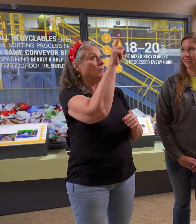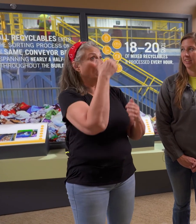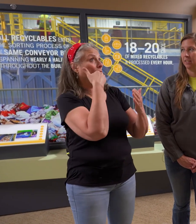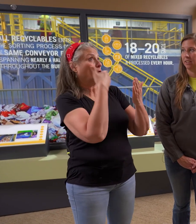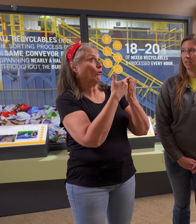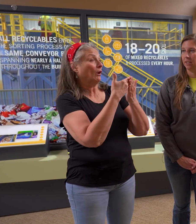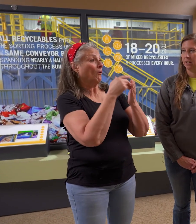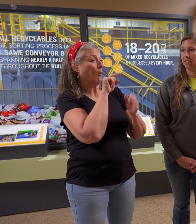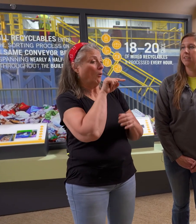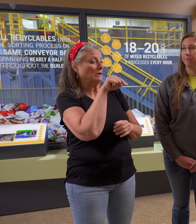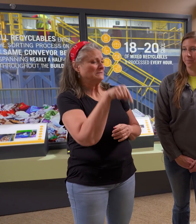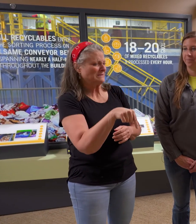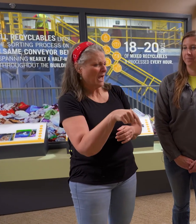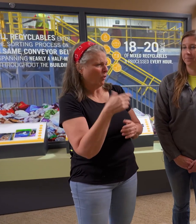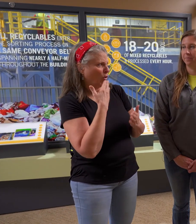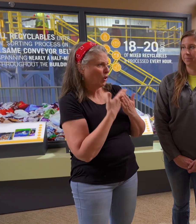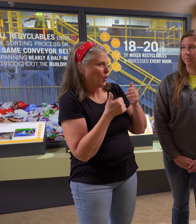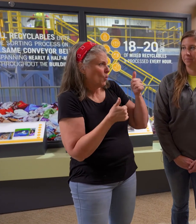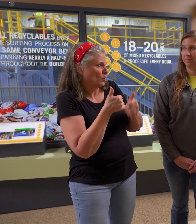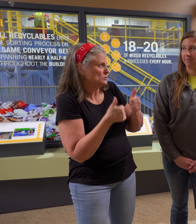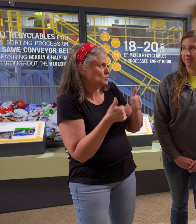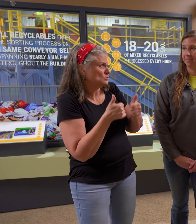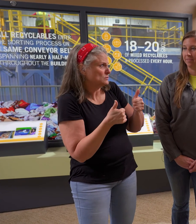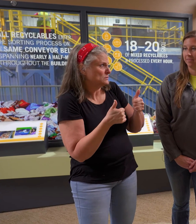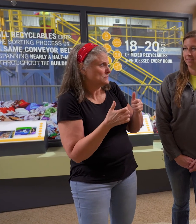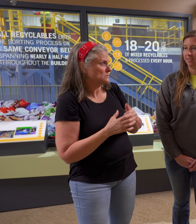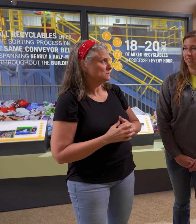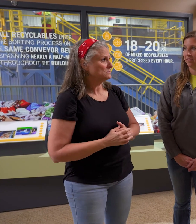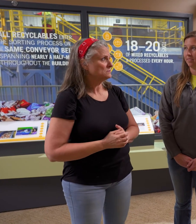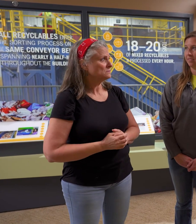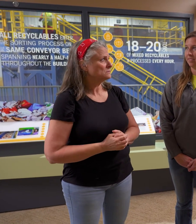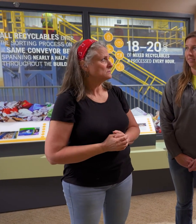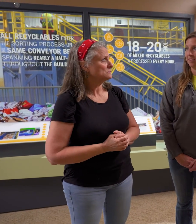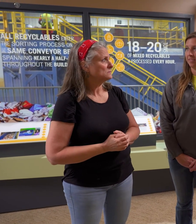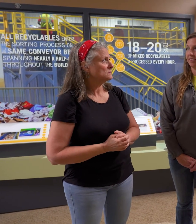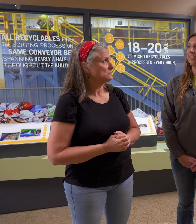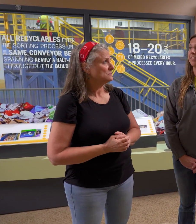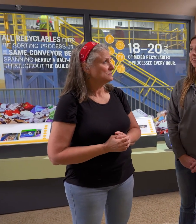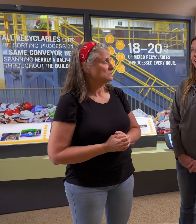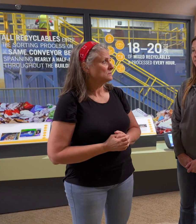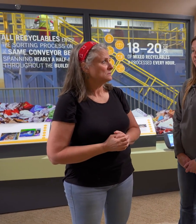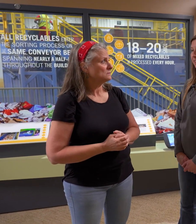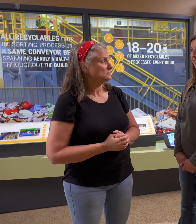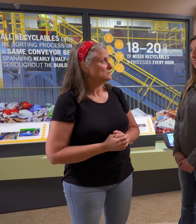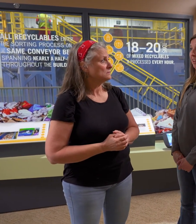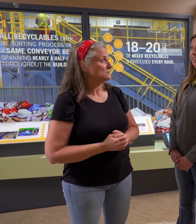So it goes up if it's something good that they want to keep and go down, if it's something bad that they don't want to keep.